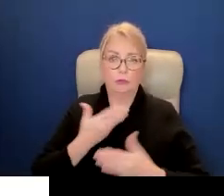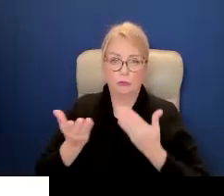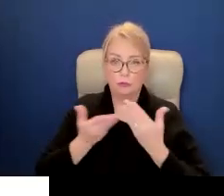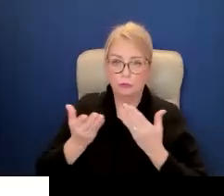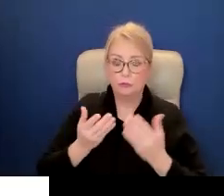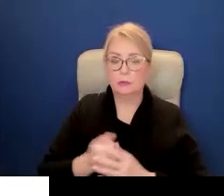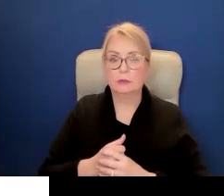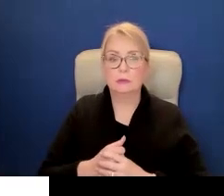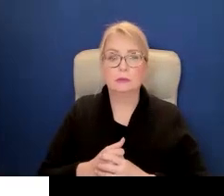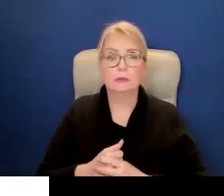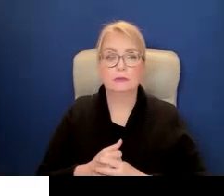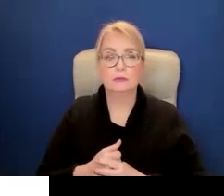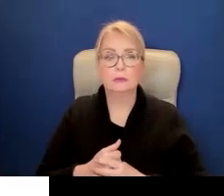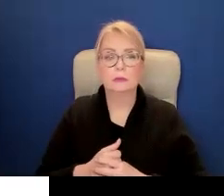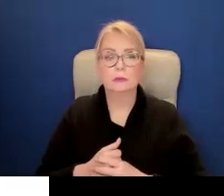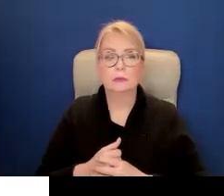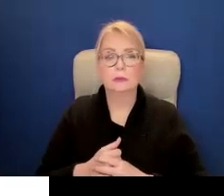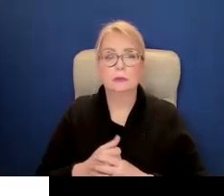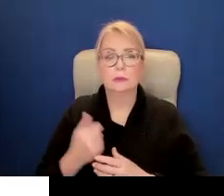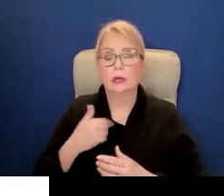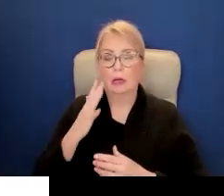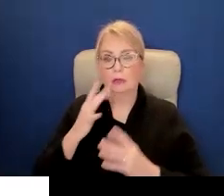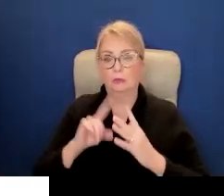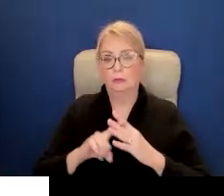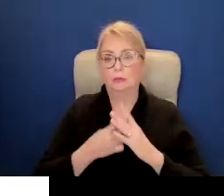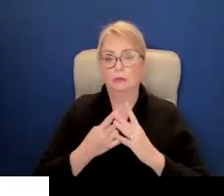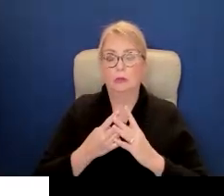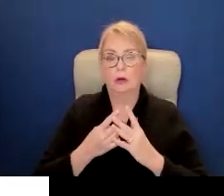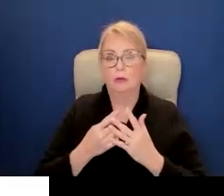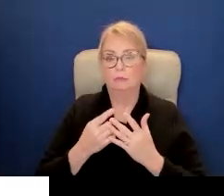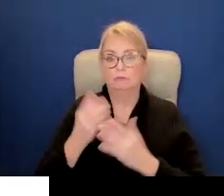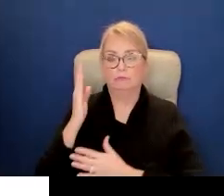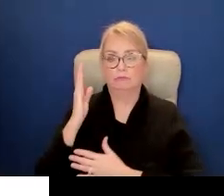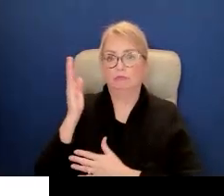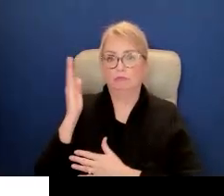I'm going to start off, giving a small presentation on this